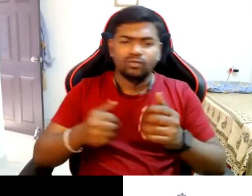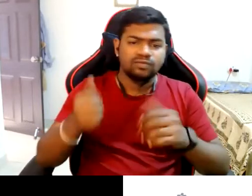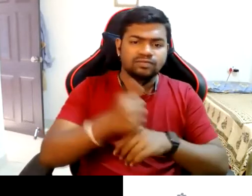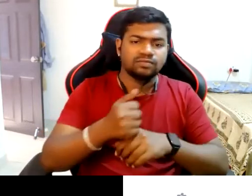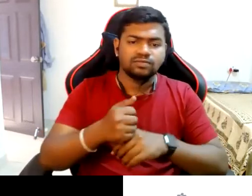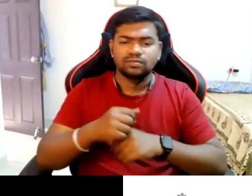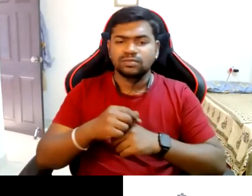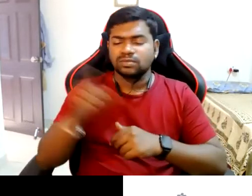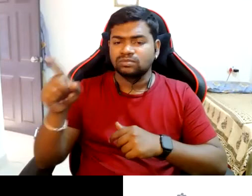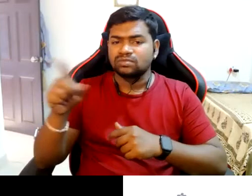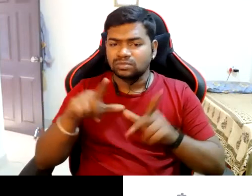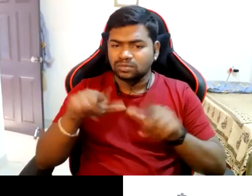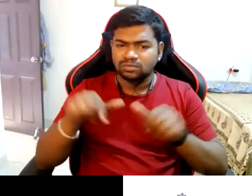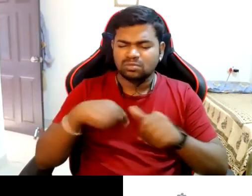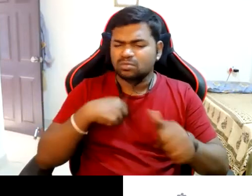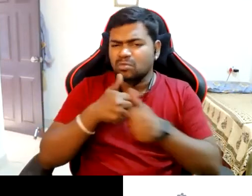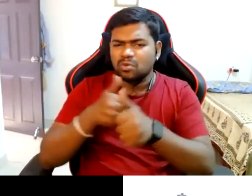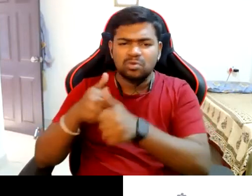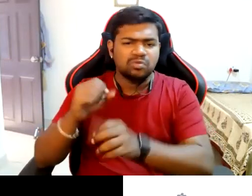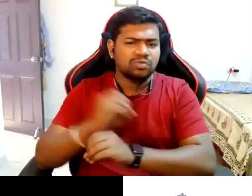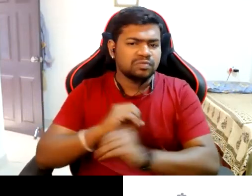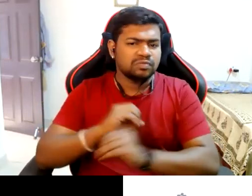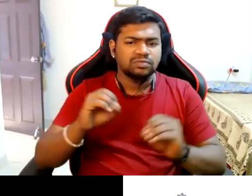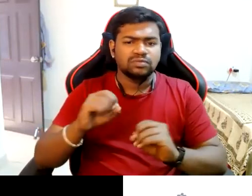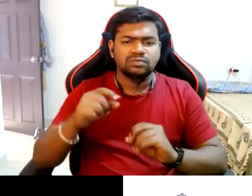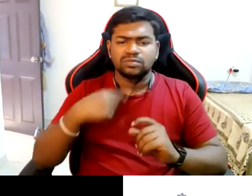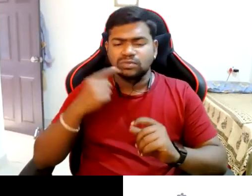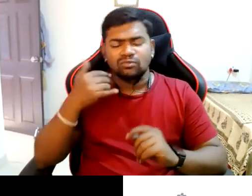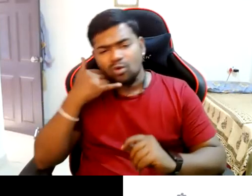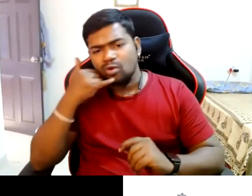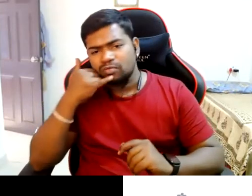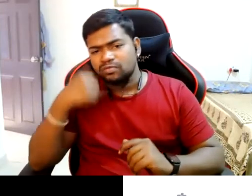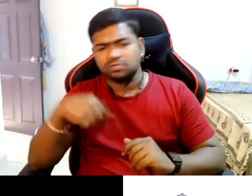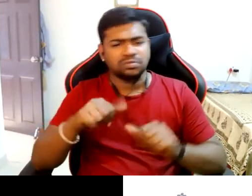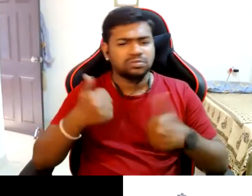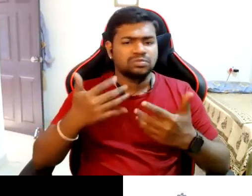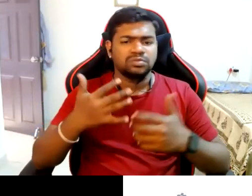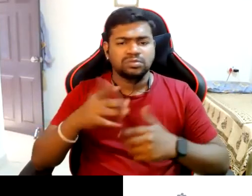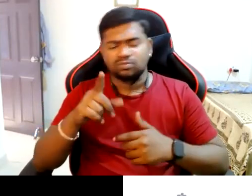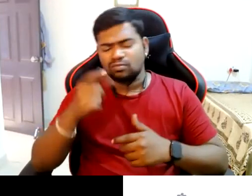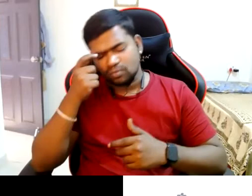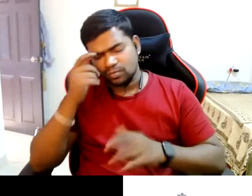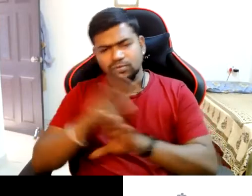spoken in the meeting and then I cannot attend phonecalls. so my manager, Said. Alright, you don't need to attend to phone calls if you